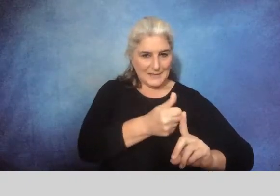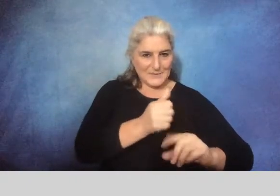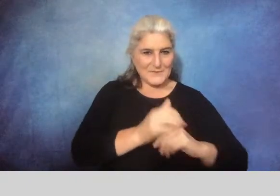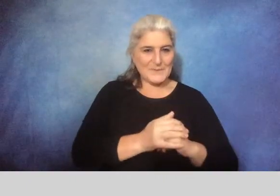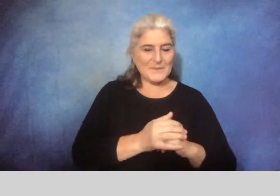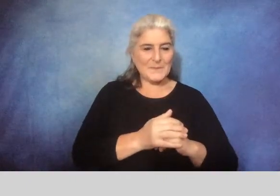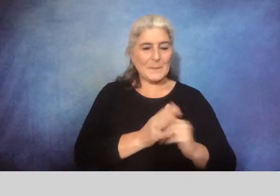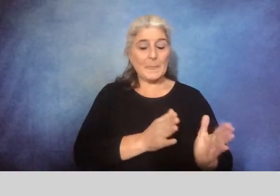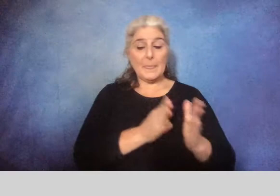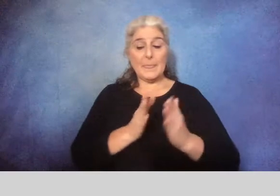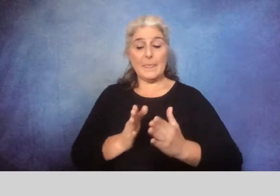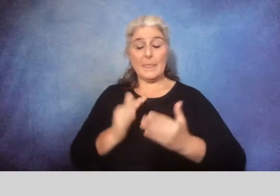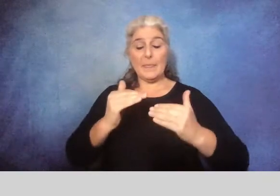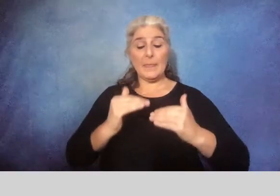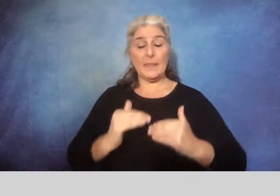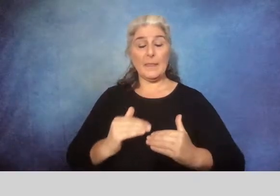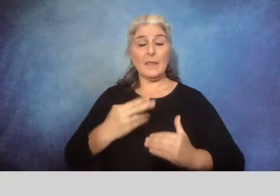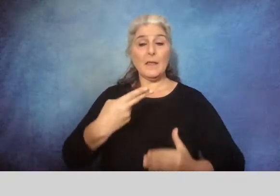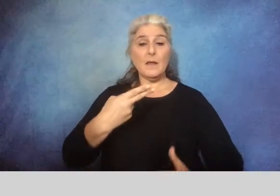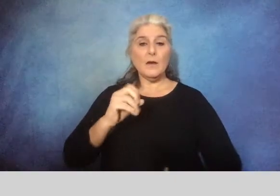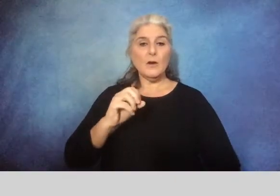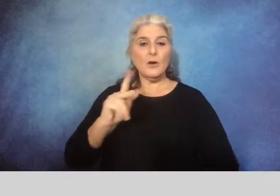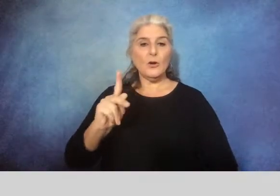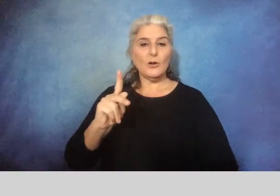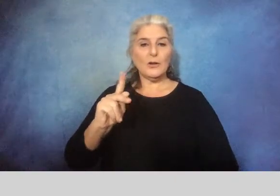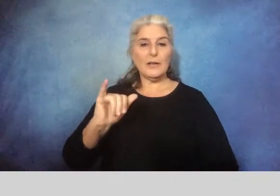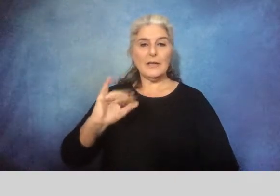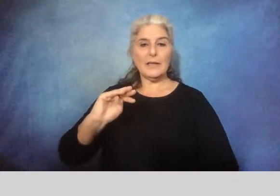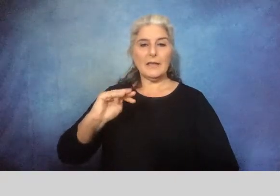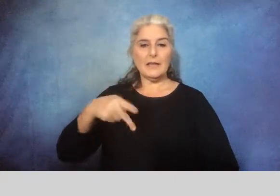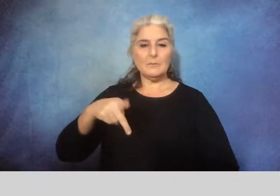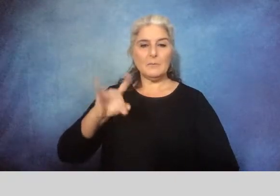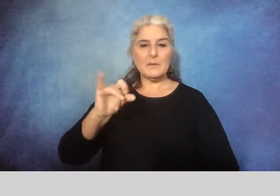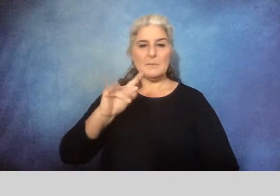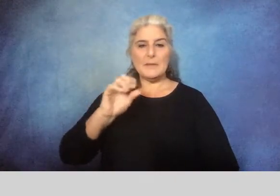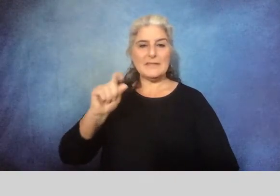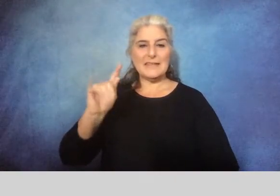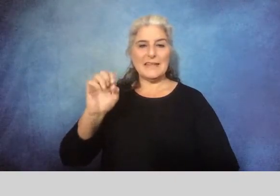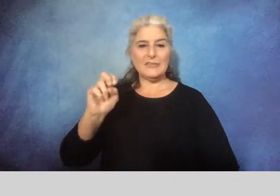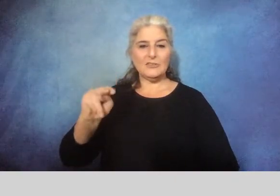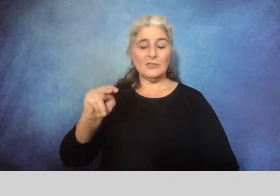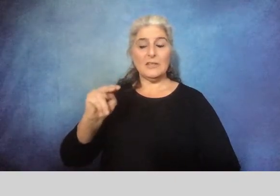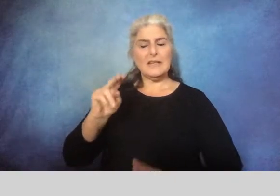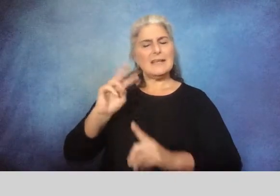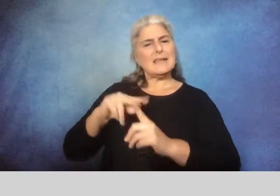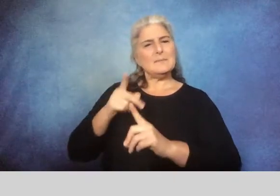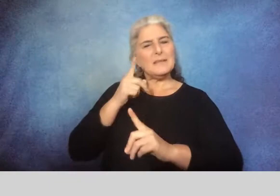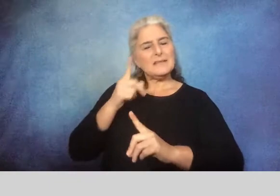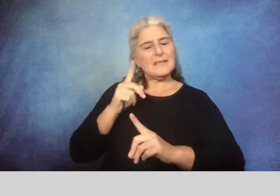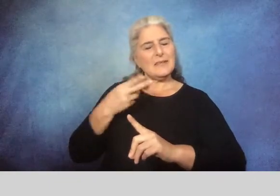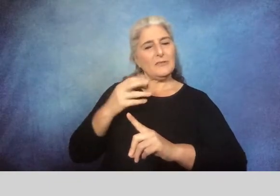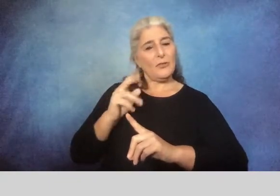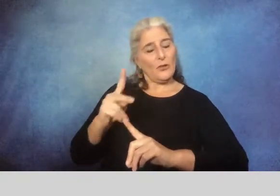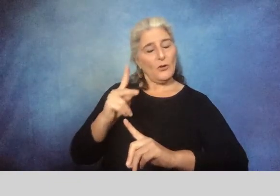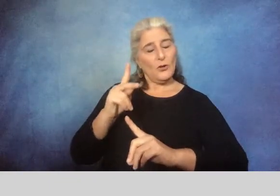Next is hook implementation. The hook implementation is the implementation detail of the hook specification.